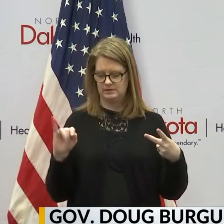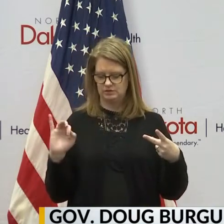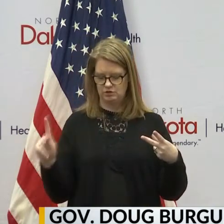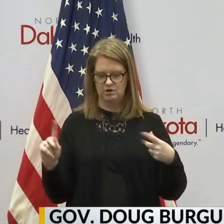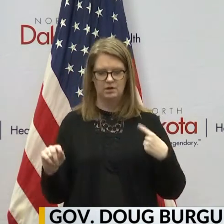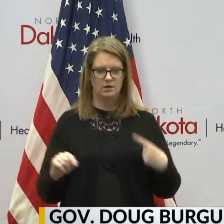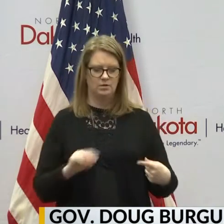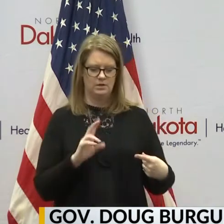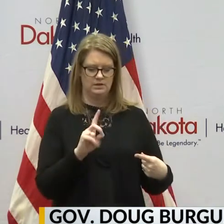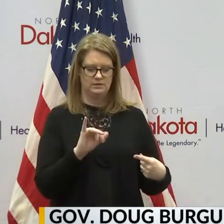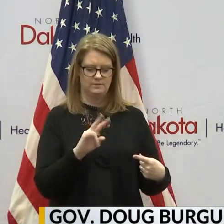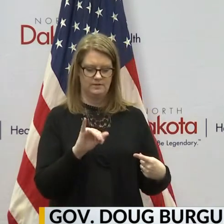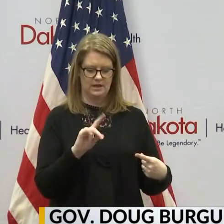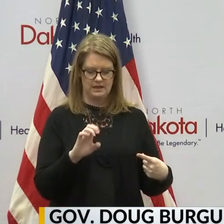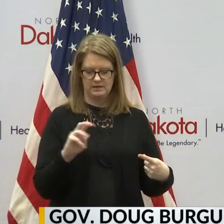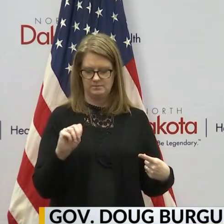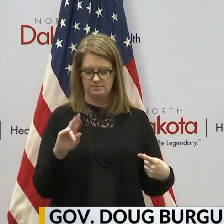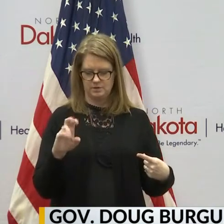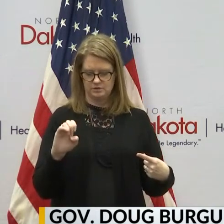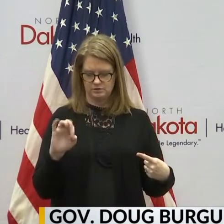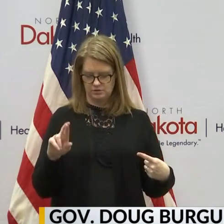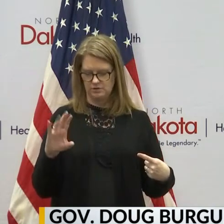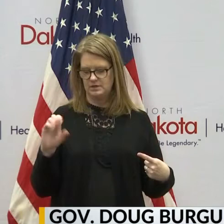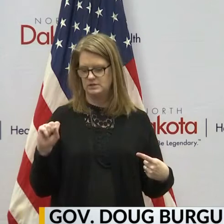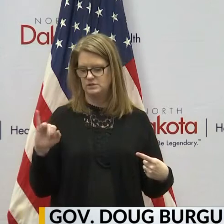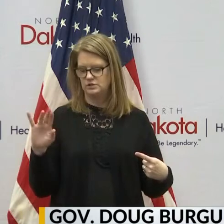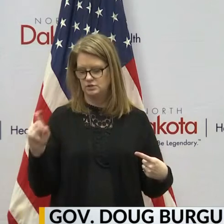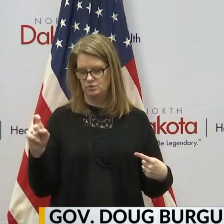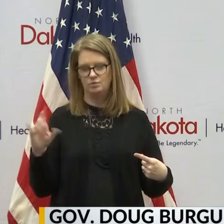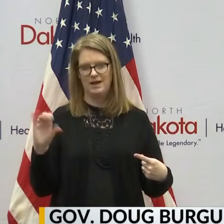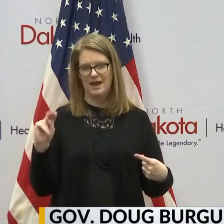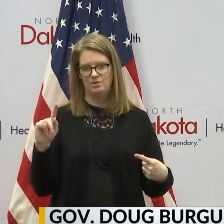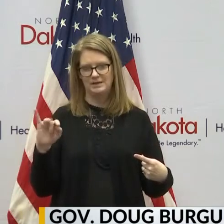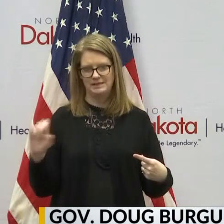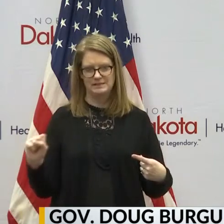EACH FROM WARD, TWO FROM BARNES, QUEEN AND MONTRIAL.